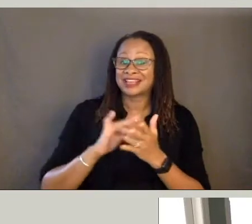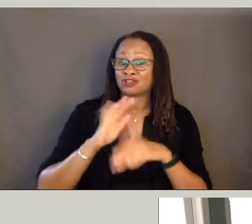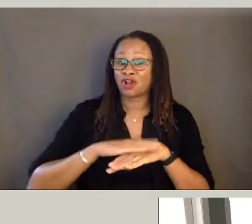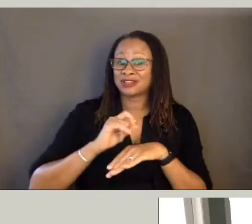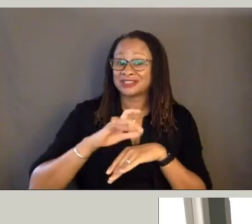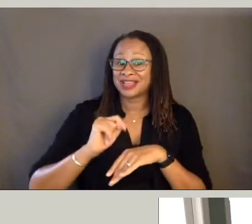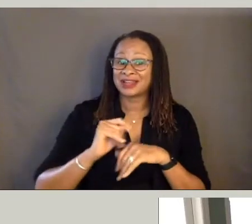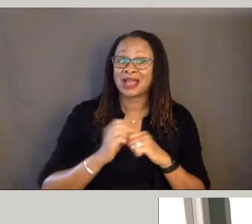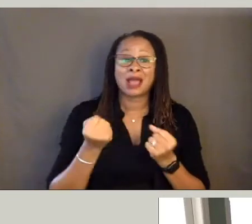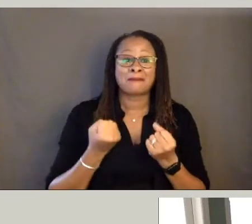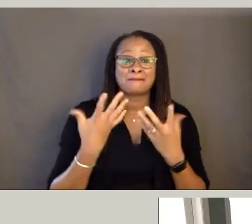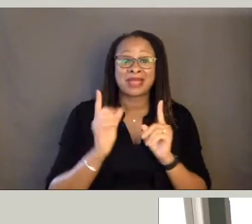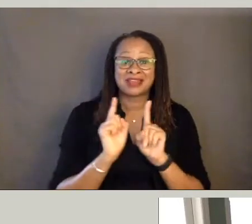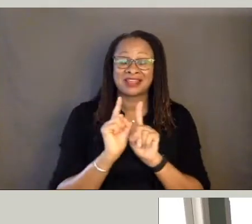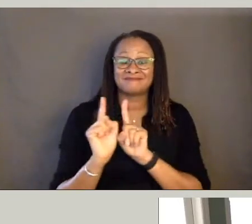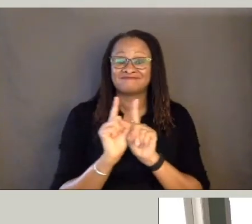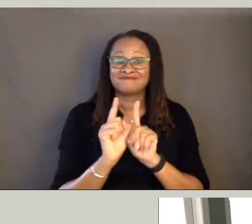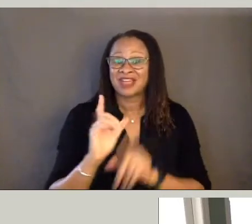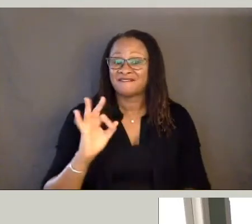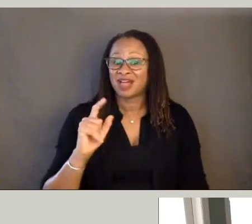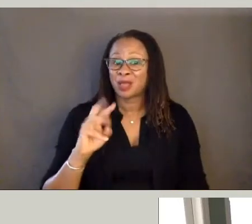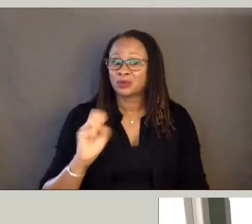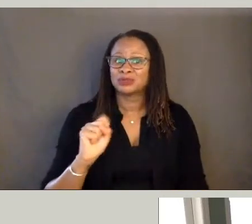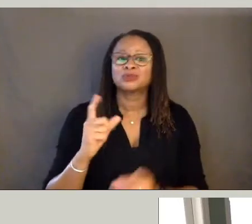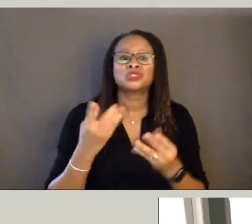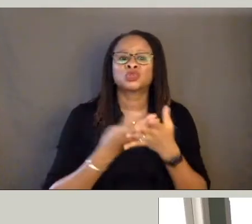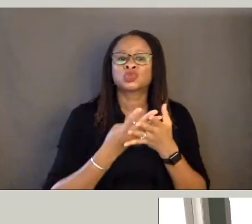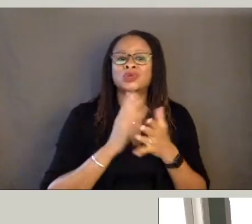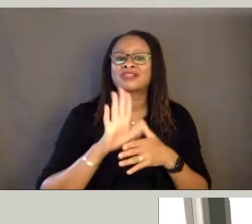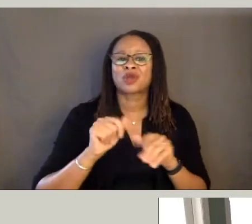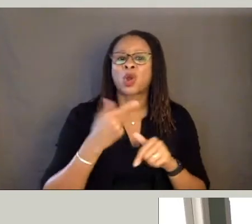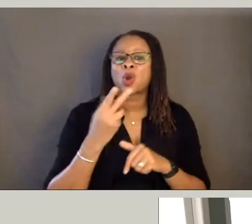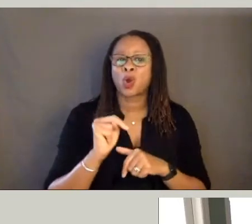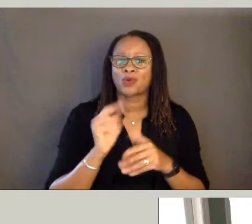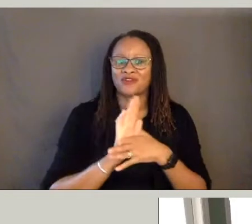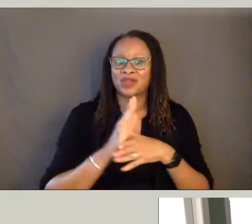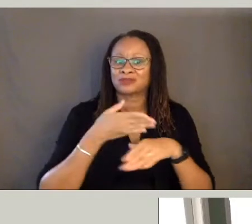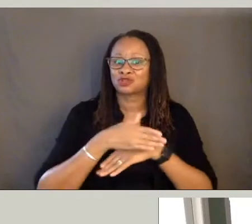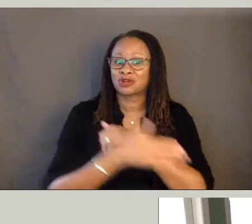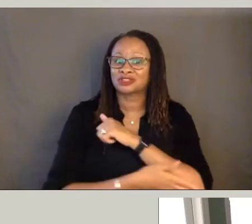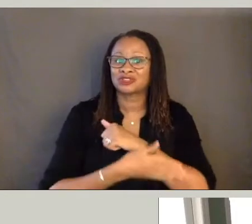to screen their own films across the country. But this exchange was not uni-directional